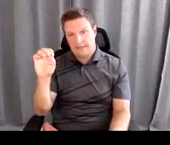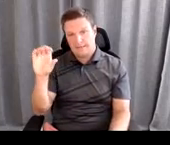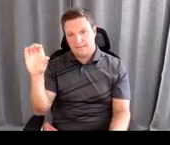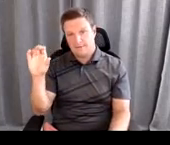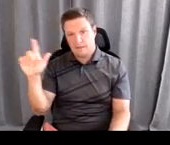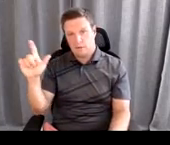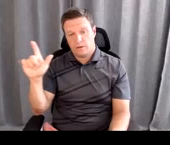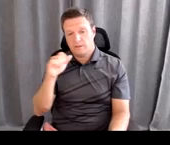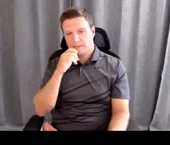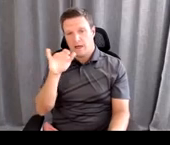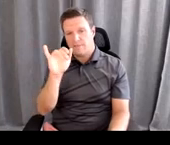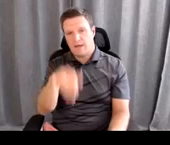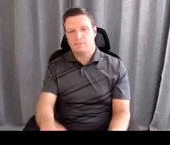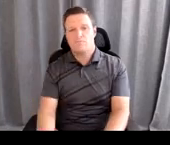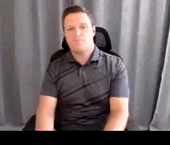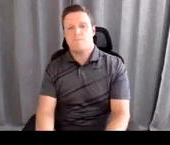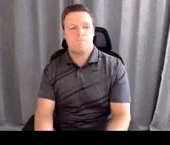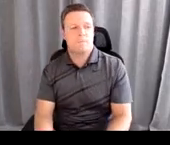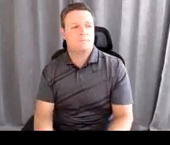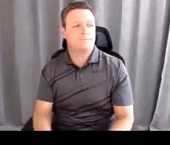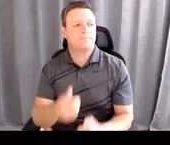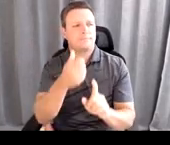And again, each of these is sort of independent